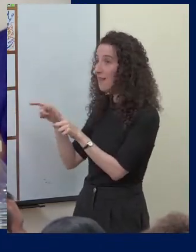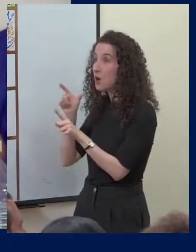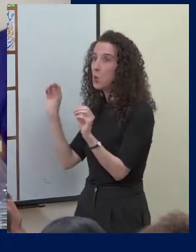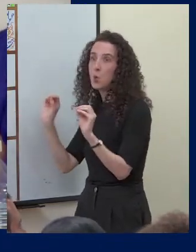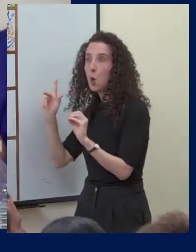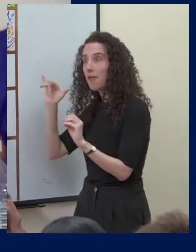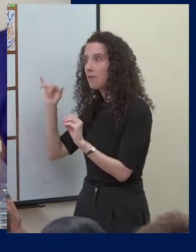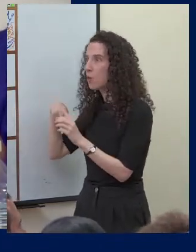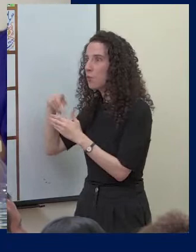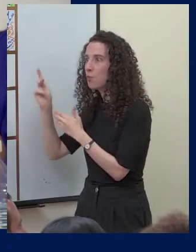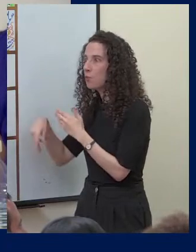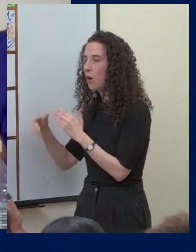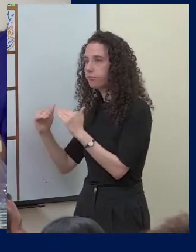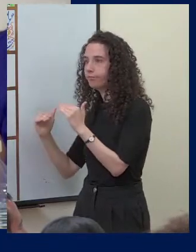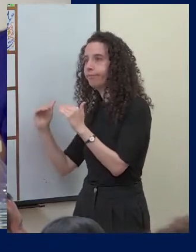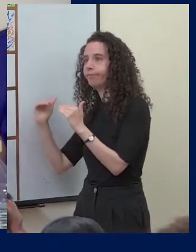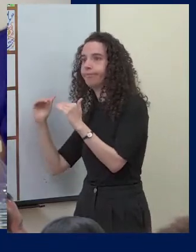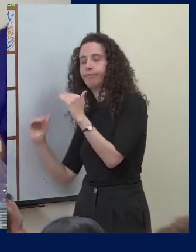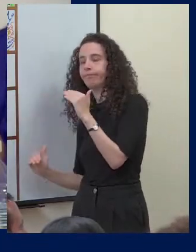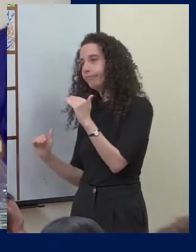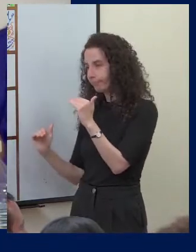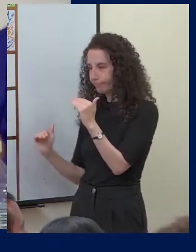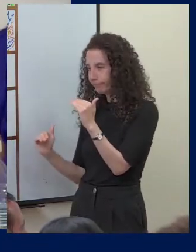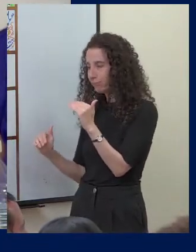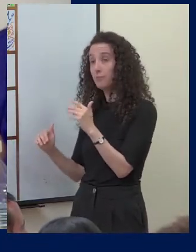In reducing depressive symptoms twice as effective.